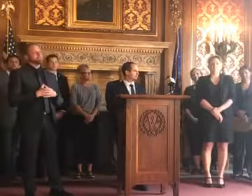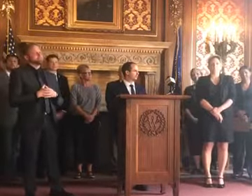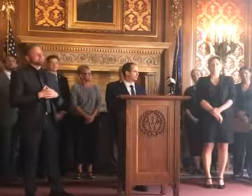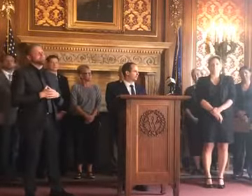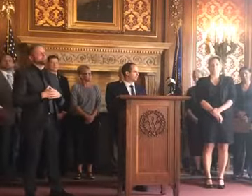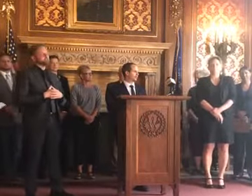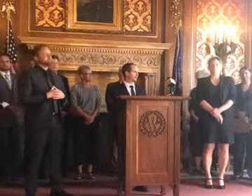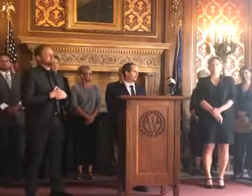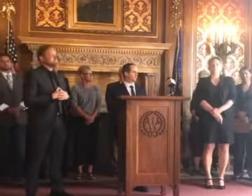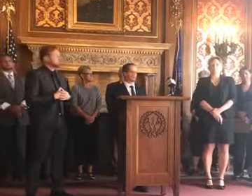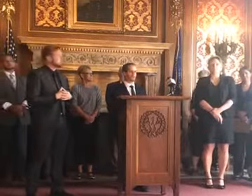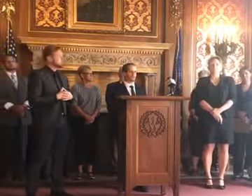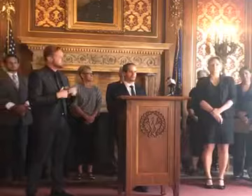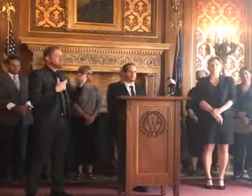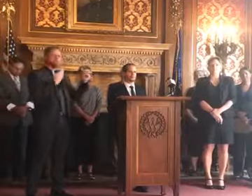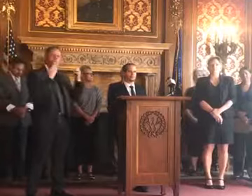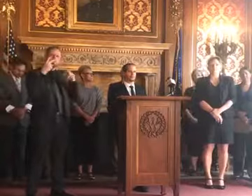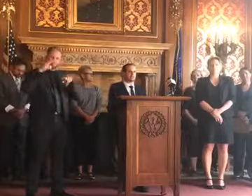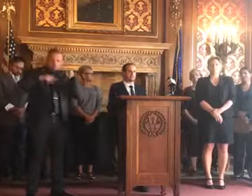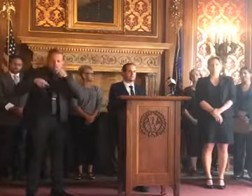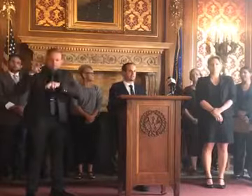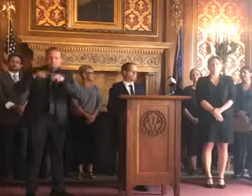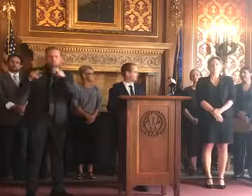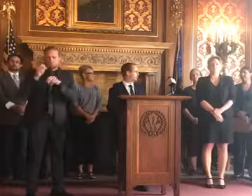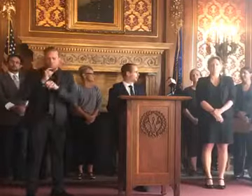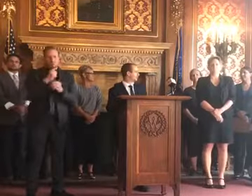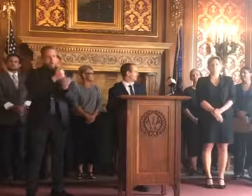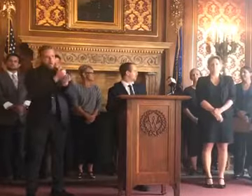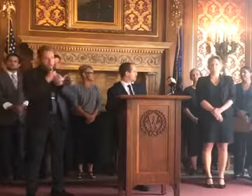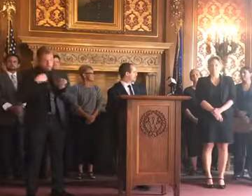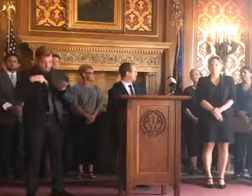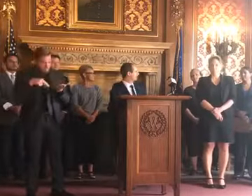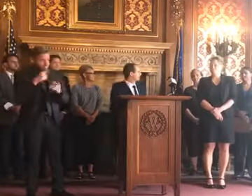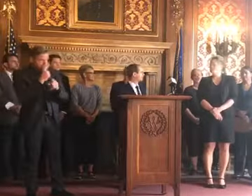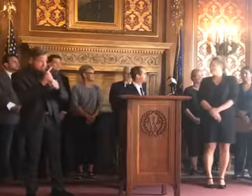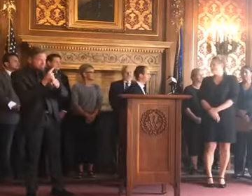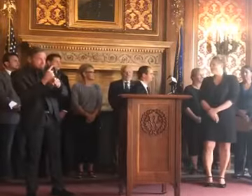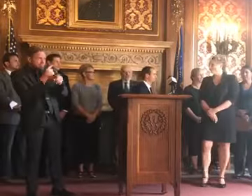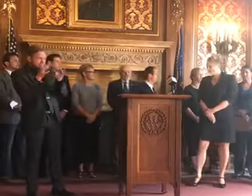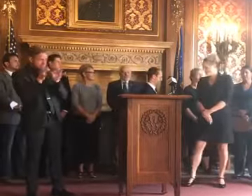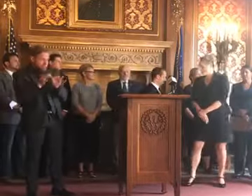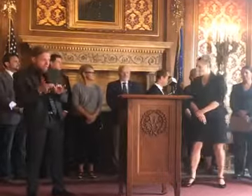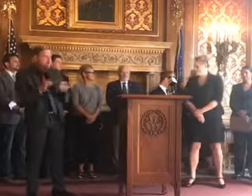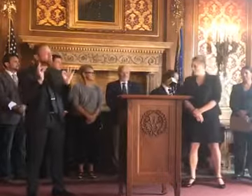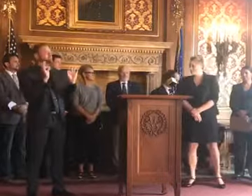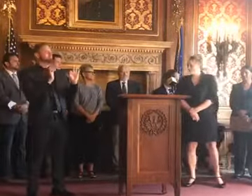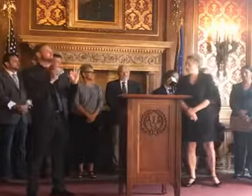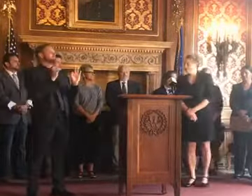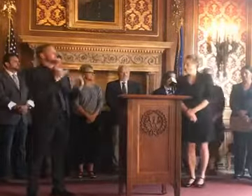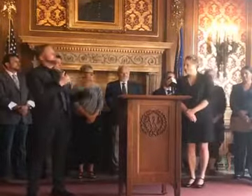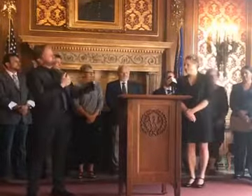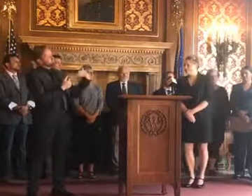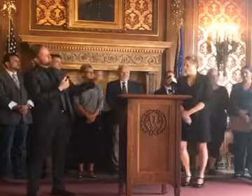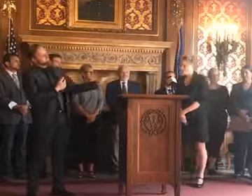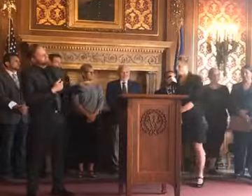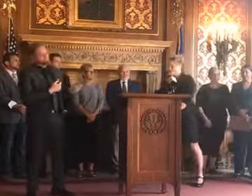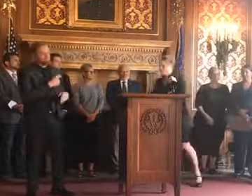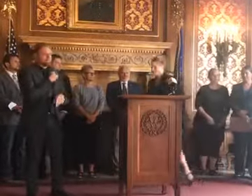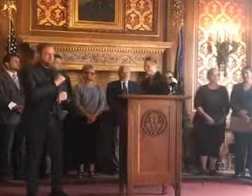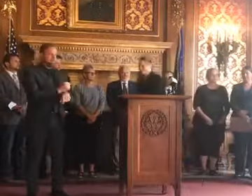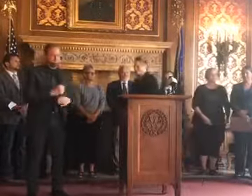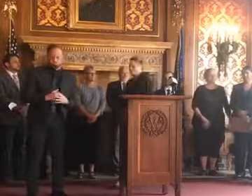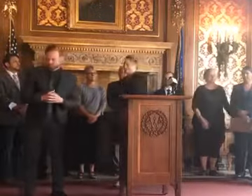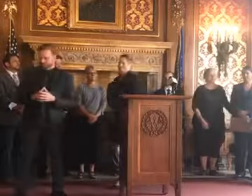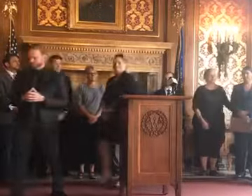was written correctly and was responsive to the needs of the community.